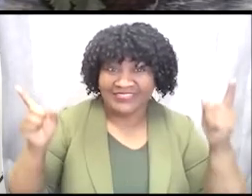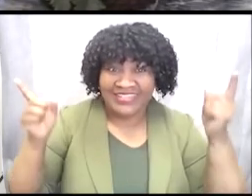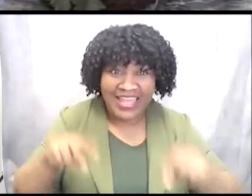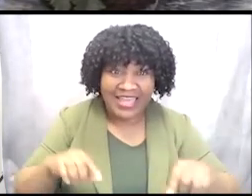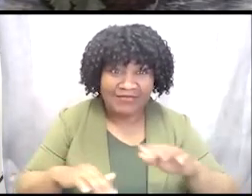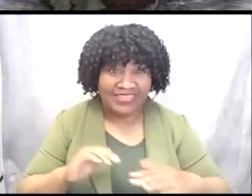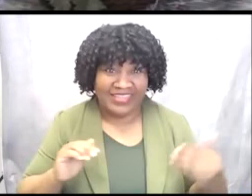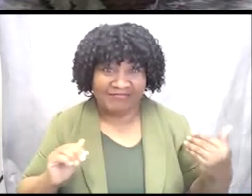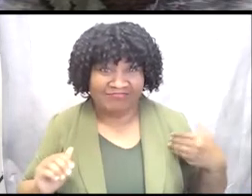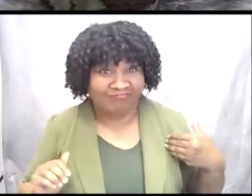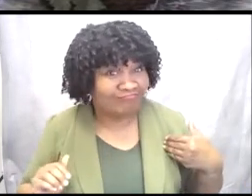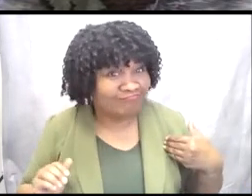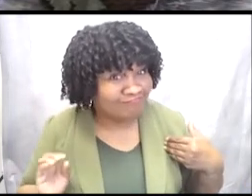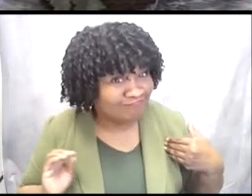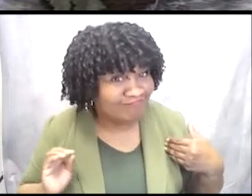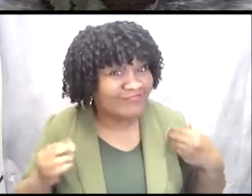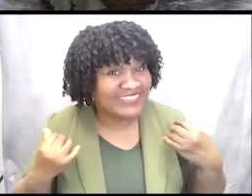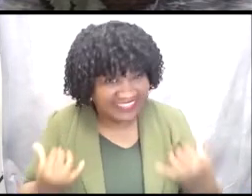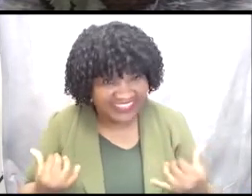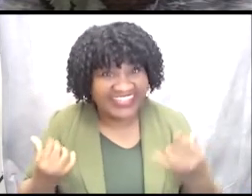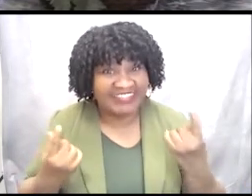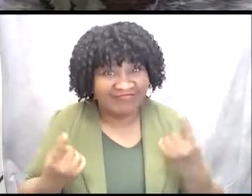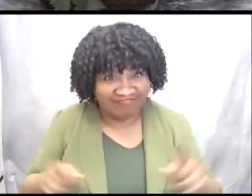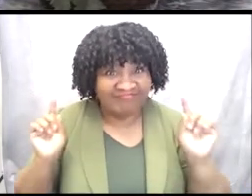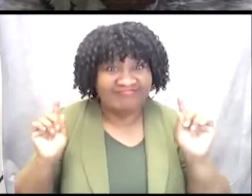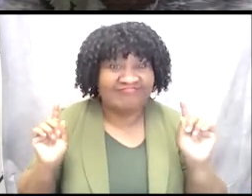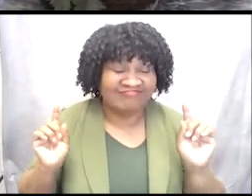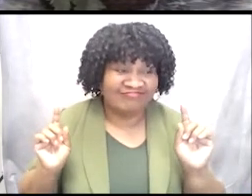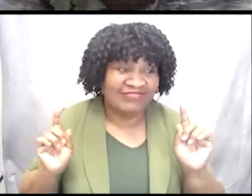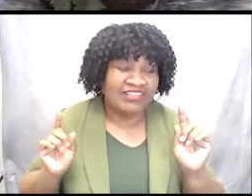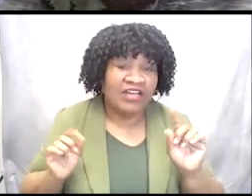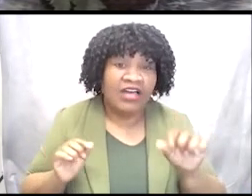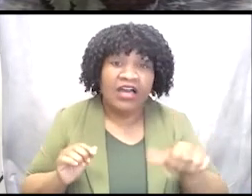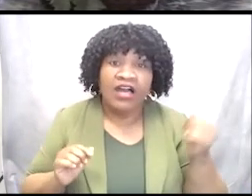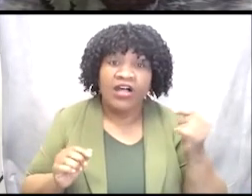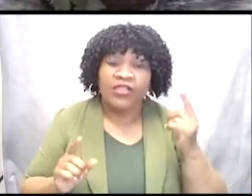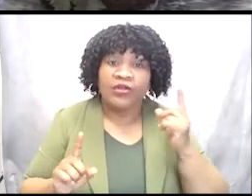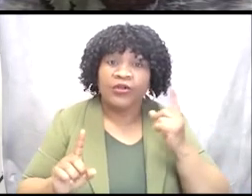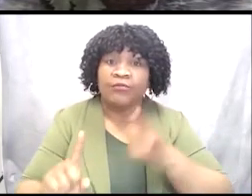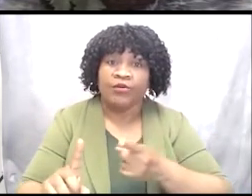The other point that I would make about the current leadership